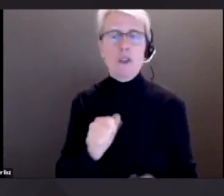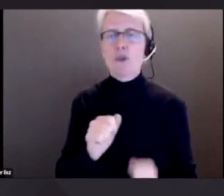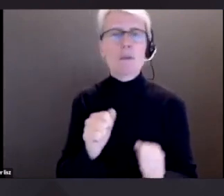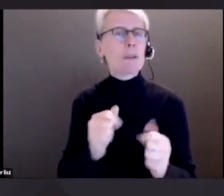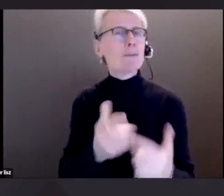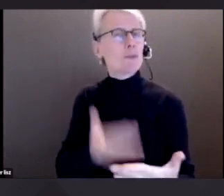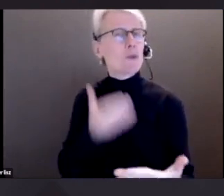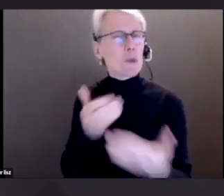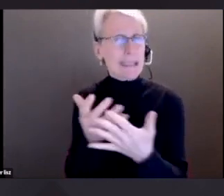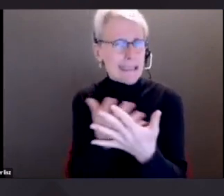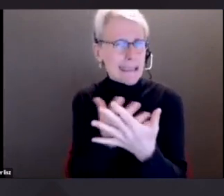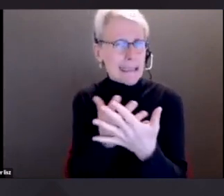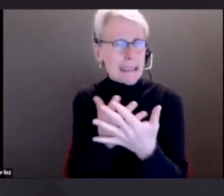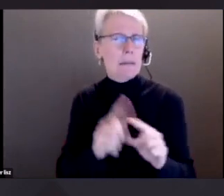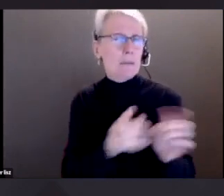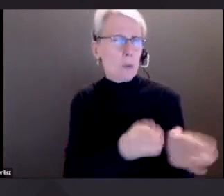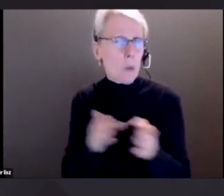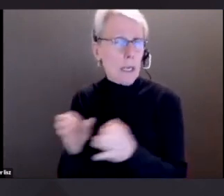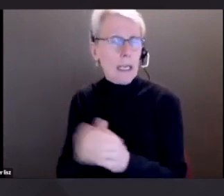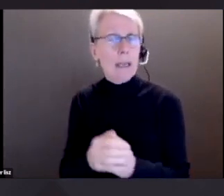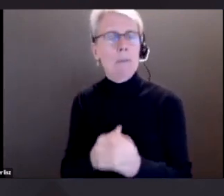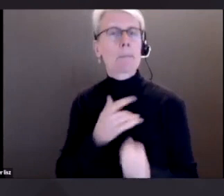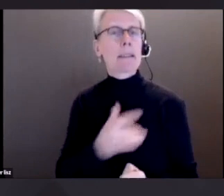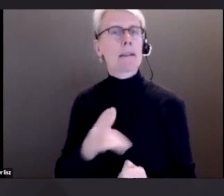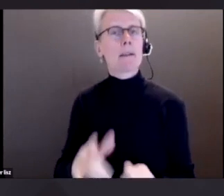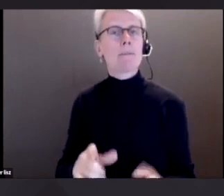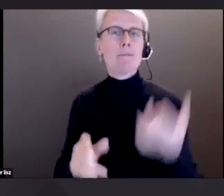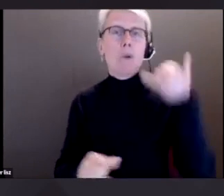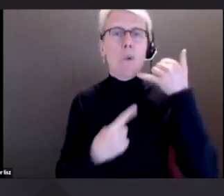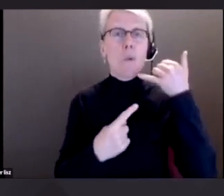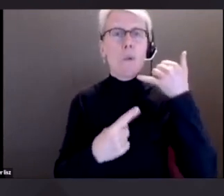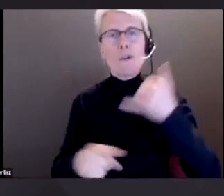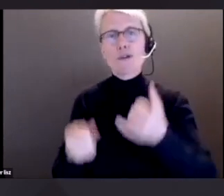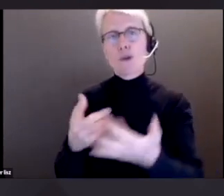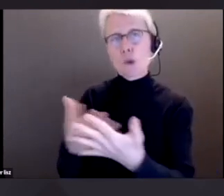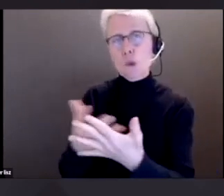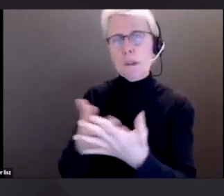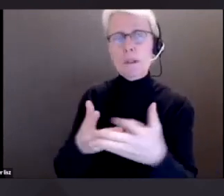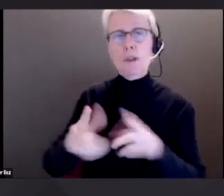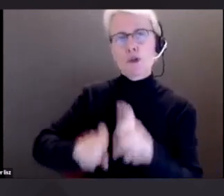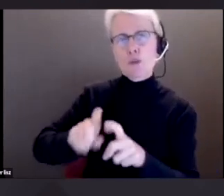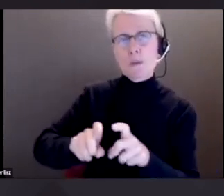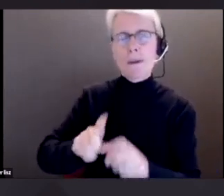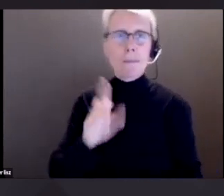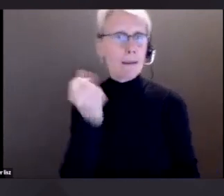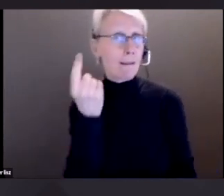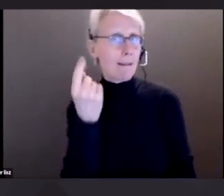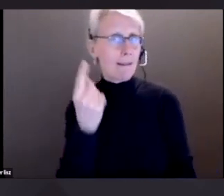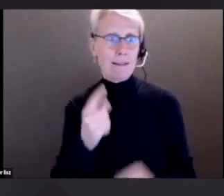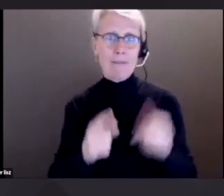via telephone conversation. However, as we know, people may prefer to communicate in different ways.